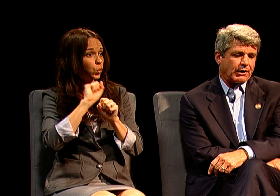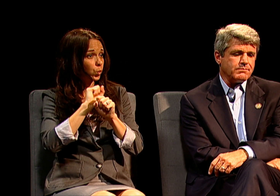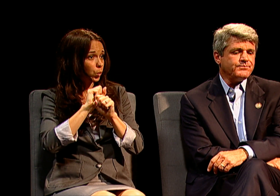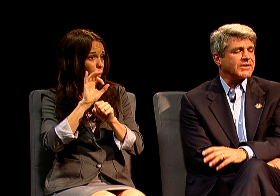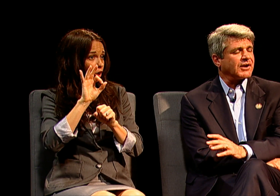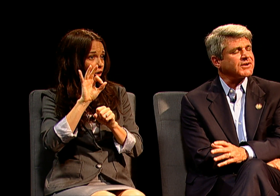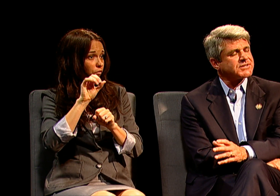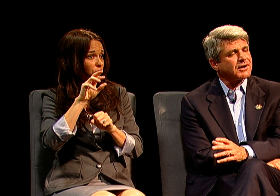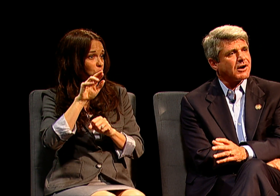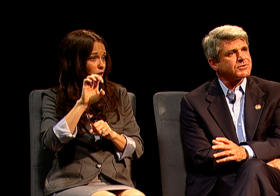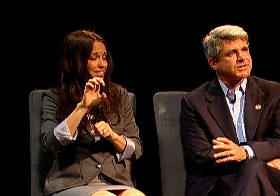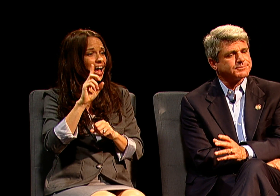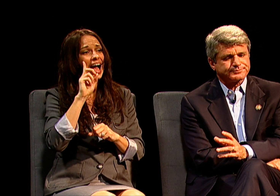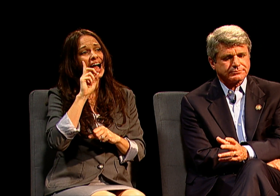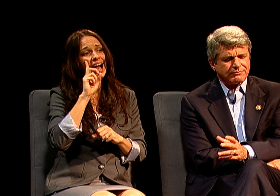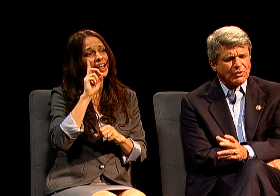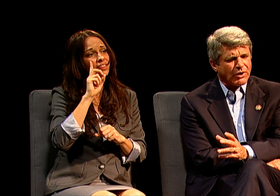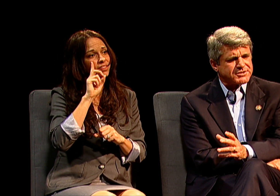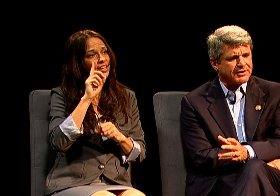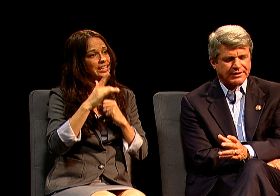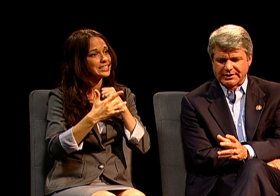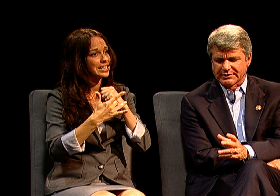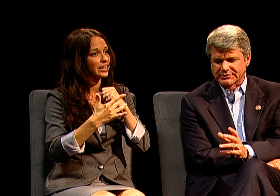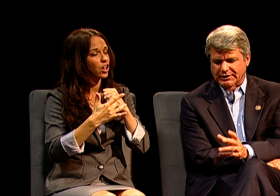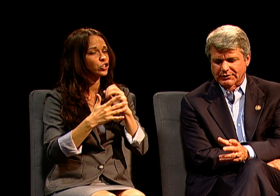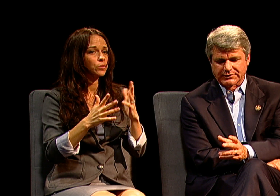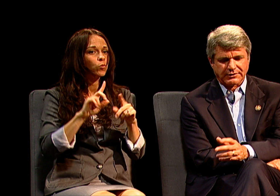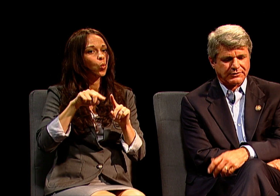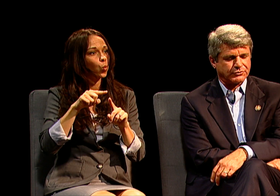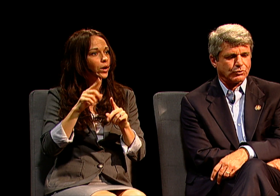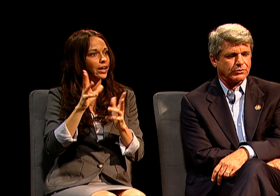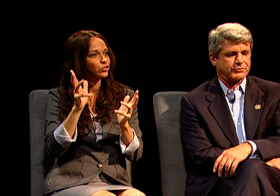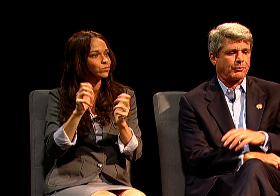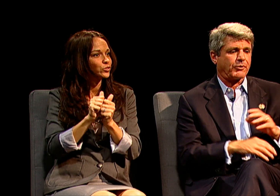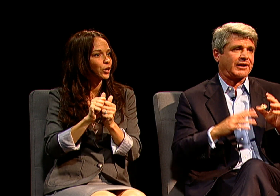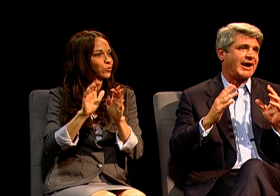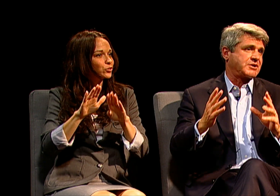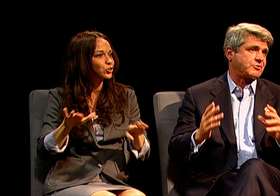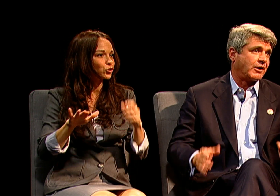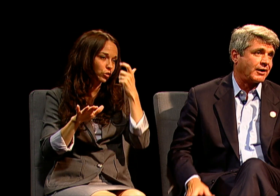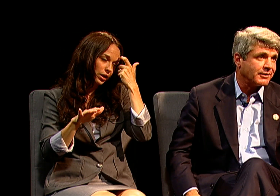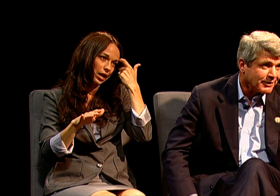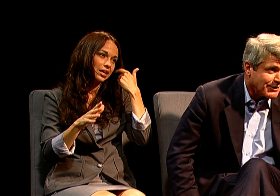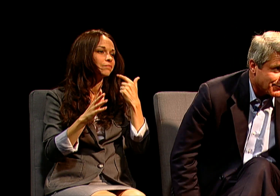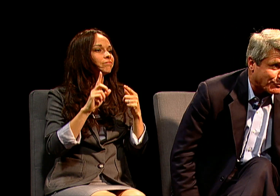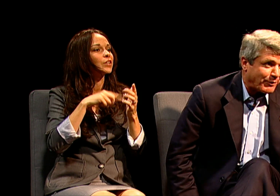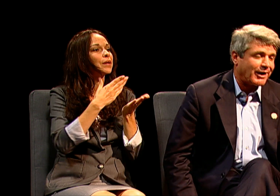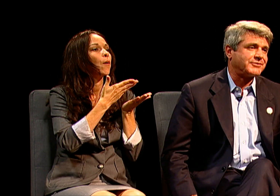AND I THINK TECHNOLOGY, WHEN I TALK TO KIDS, AND I GO IN THE SCHOOLS, I'LL BRING AN ASTRONAUT FROM NASA.